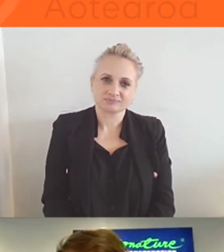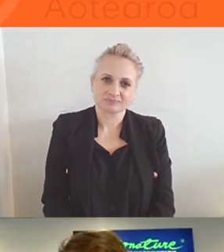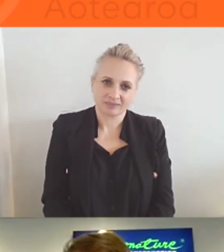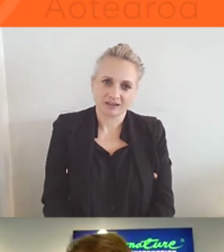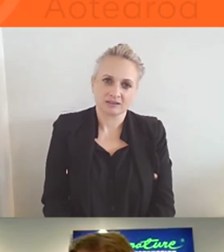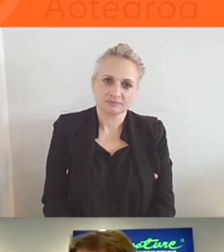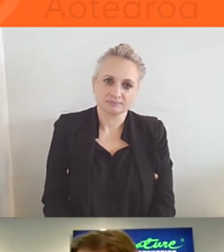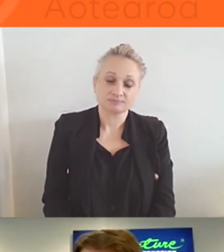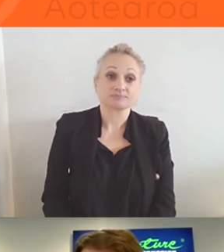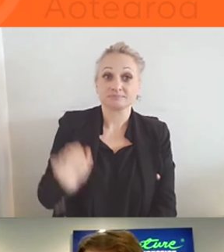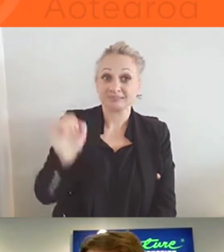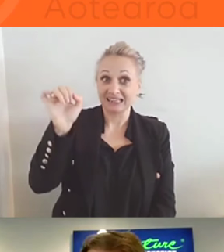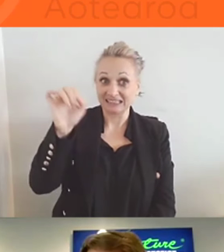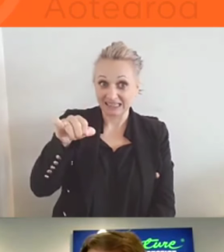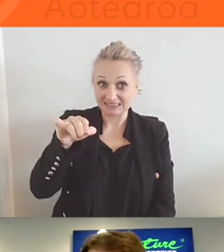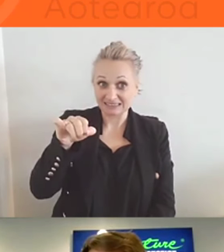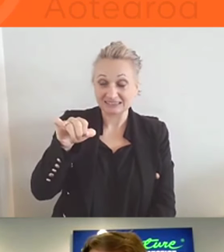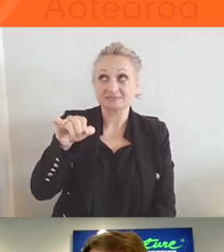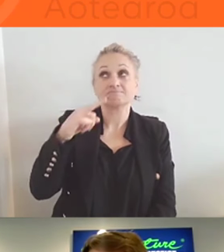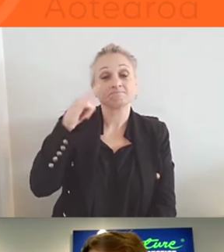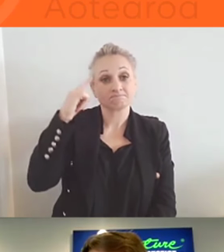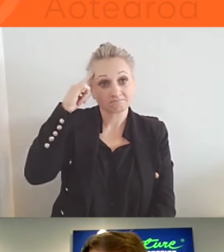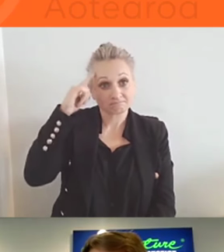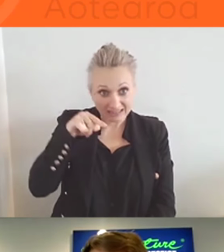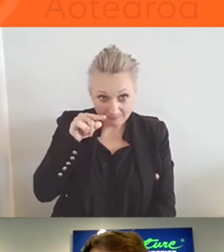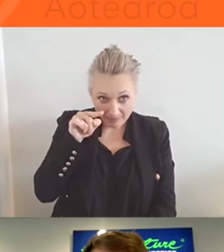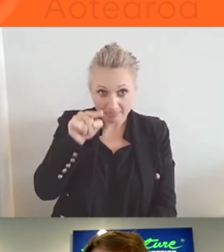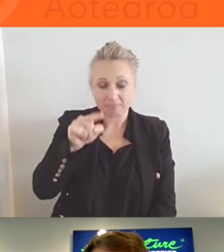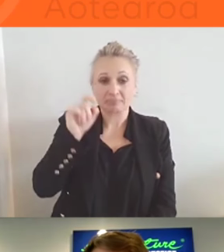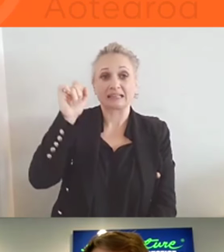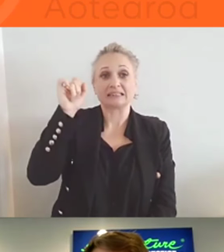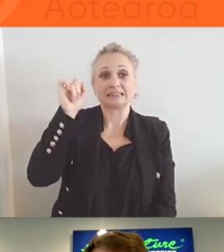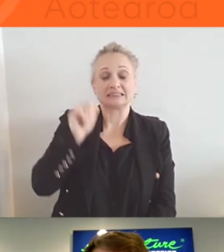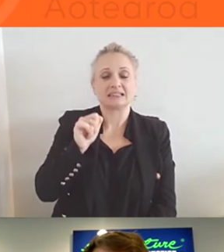you've raised a very important point. For Tāmaki we're looking